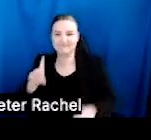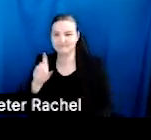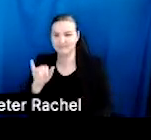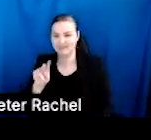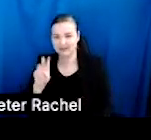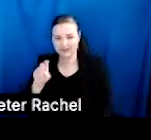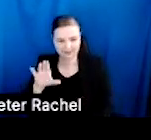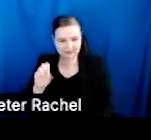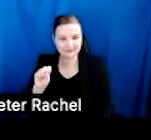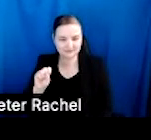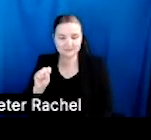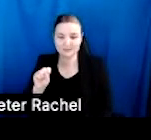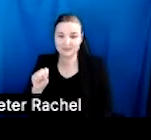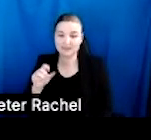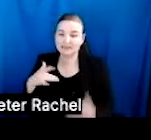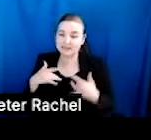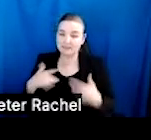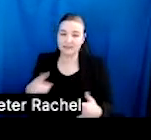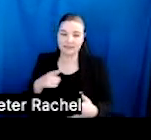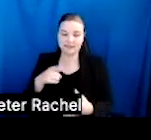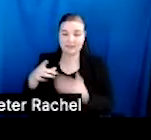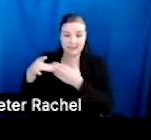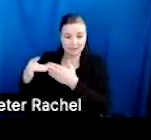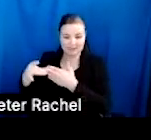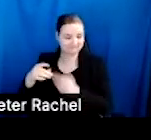There's usually an unwillingness on the part of leadership to share power with staff,